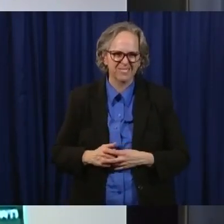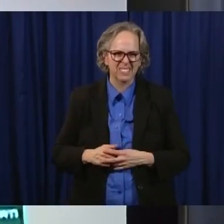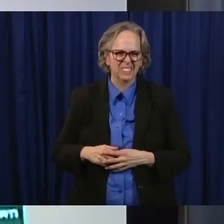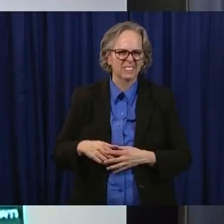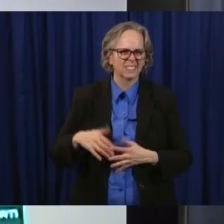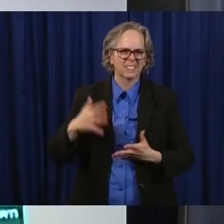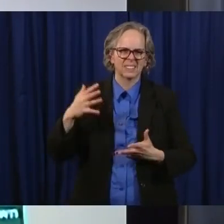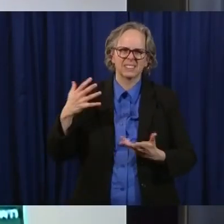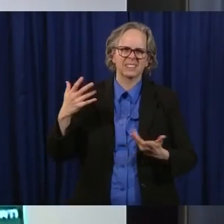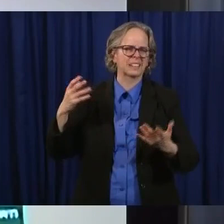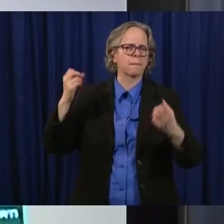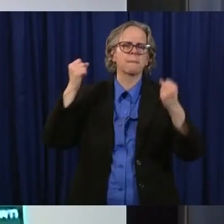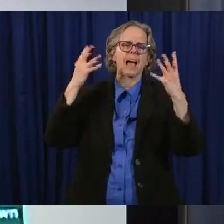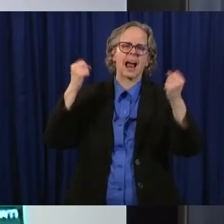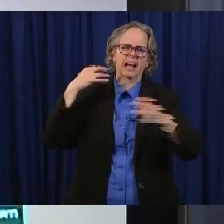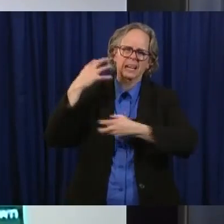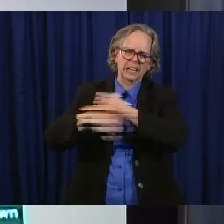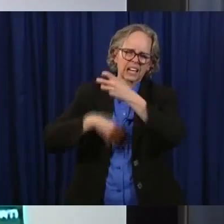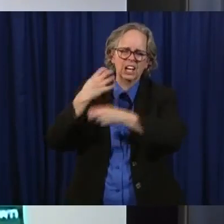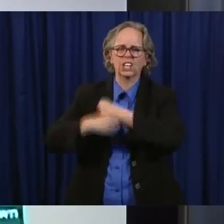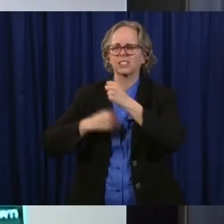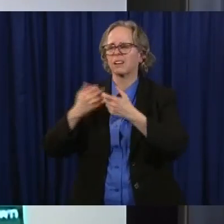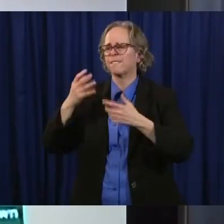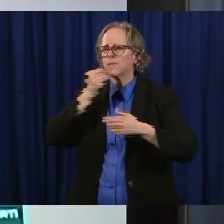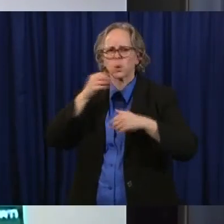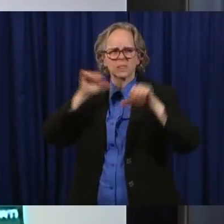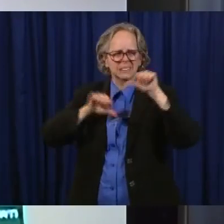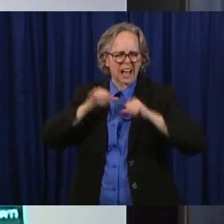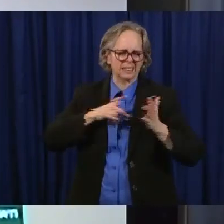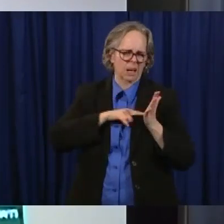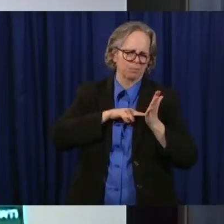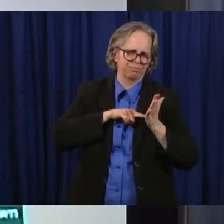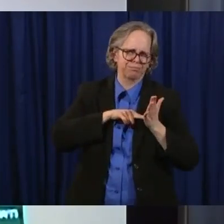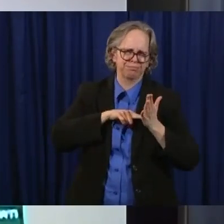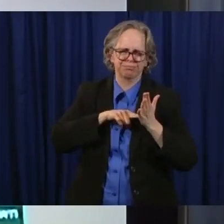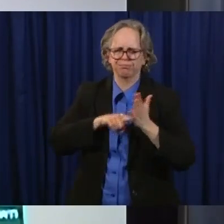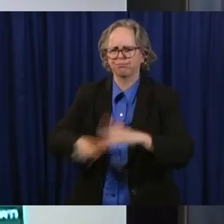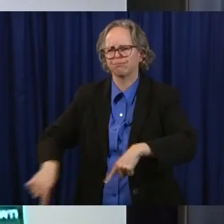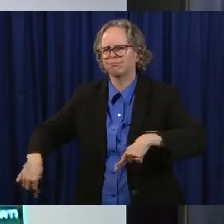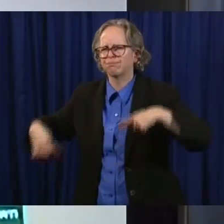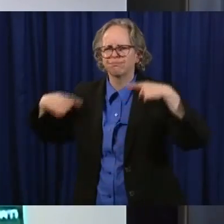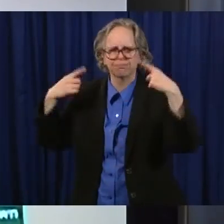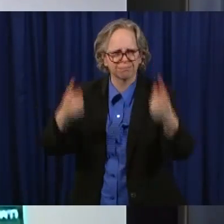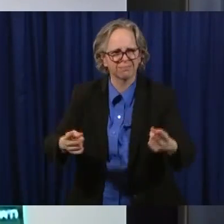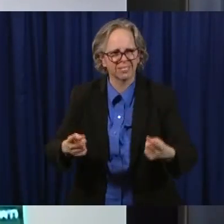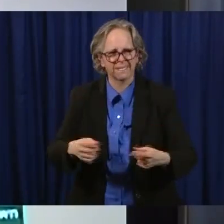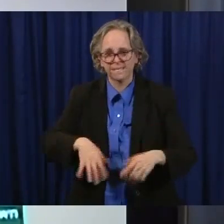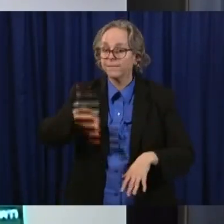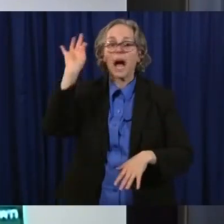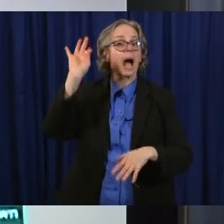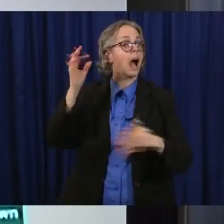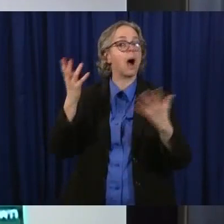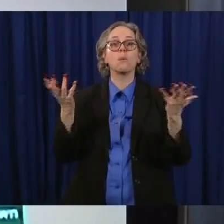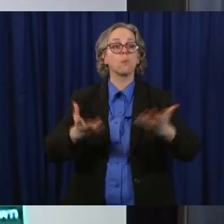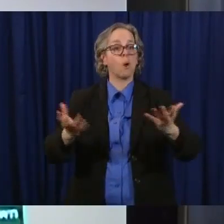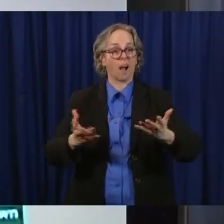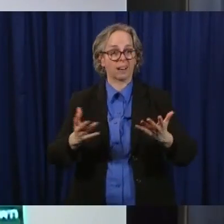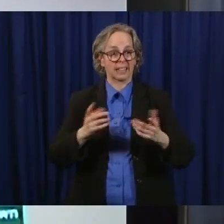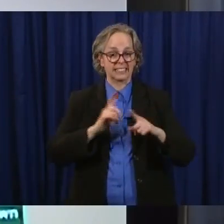IT IS CONSISTENCY AND DID LUNCH. VIGILANCE. FREEZING WILL HAVE SOME LEVEL OF AN EFFECT. COOKING WILL HAVE AN EVEN MORE EFFECT. THERE ARE DECADES OF FOOD SCIENCE AND FOOD SAFETY